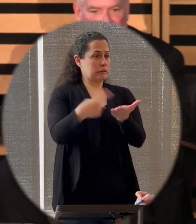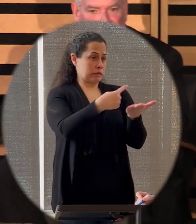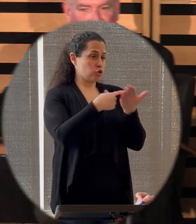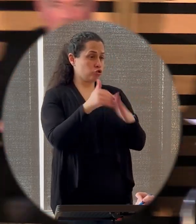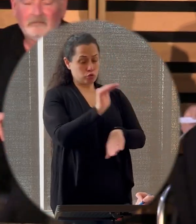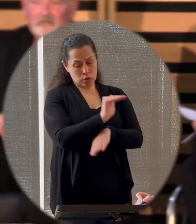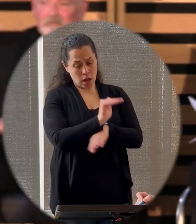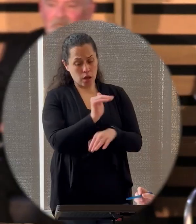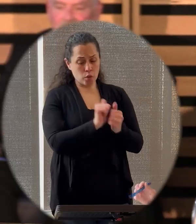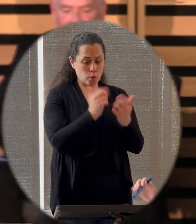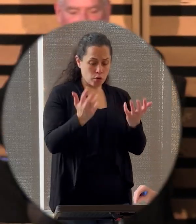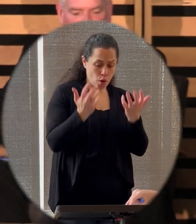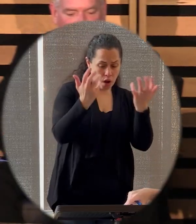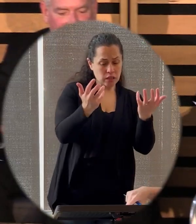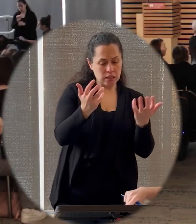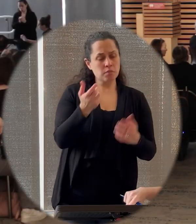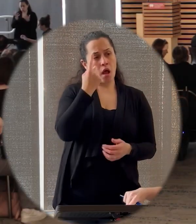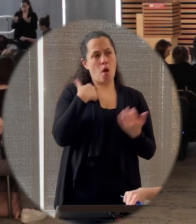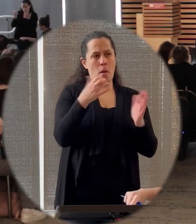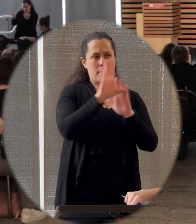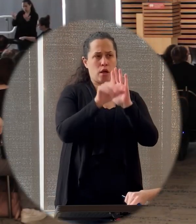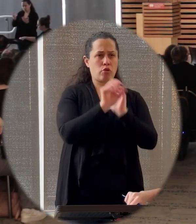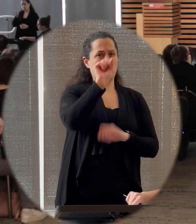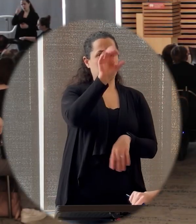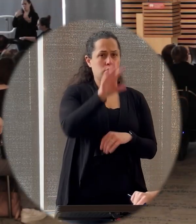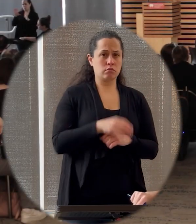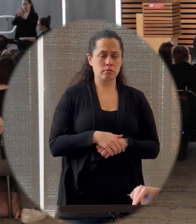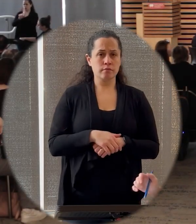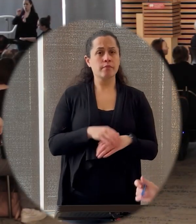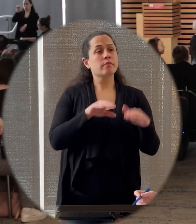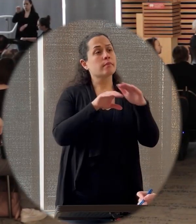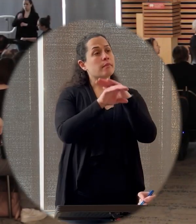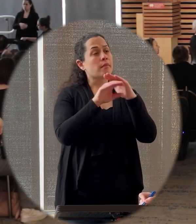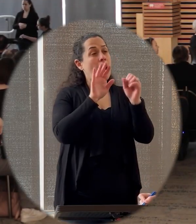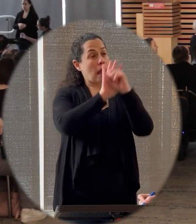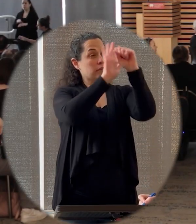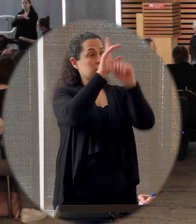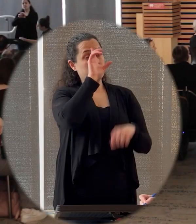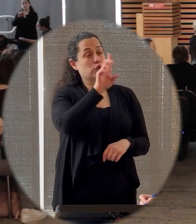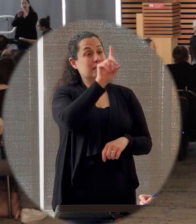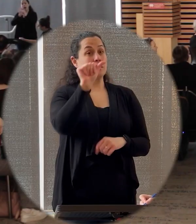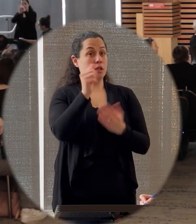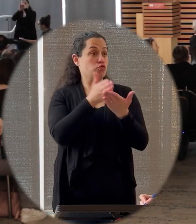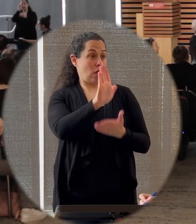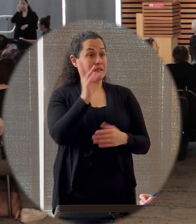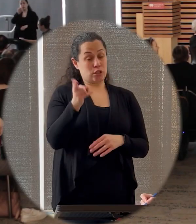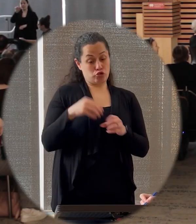off with some background. Advocacy for disability rights has a long history in Canada and we reached